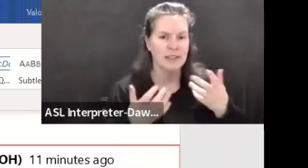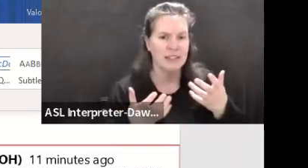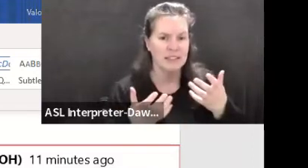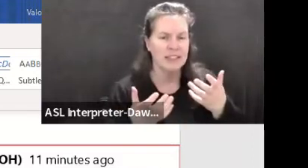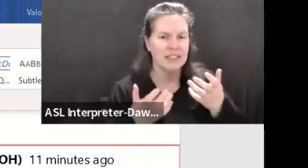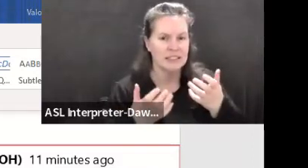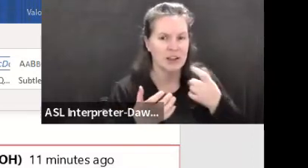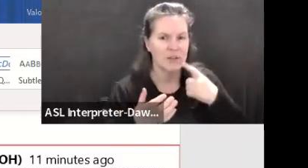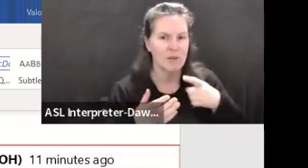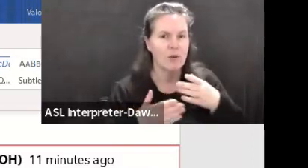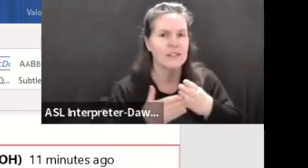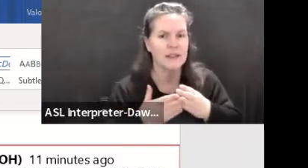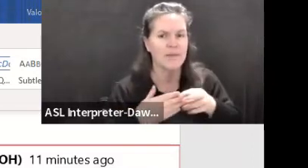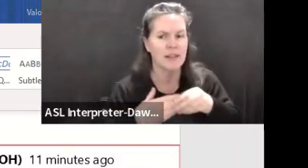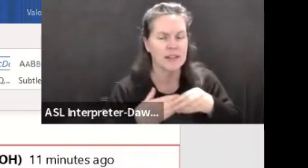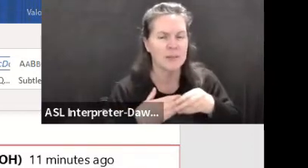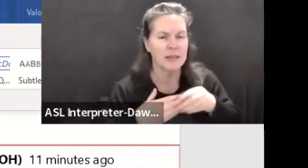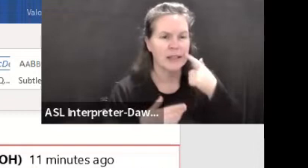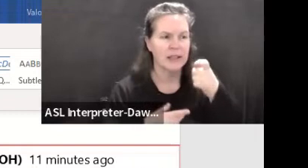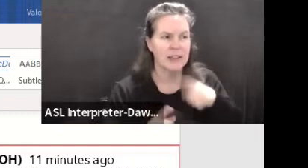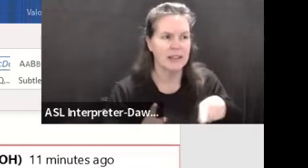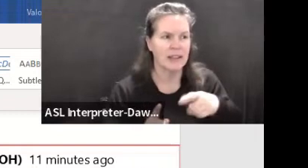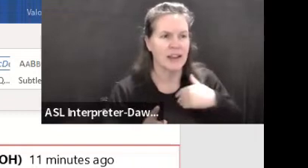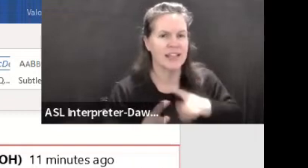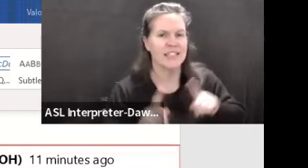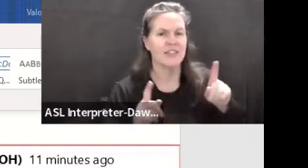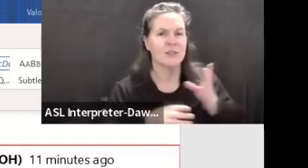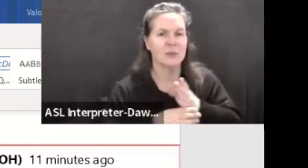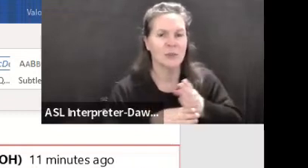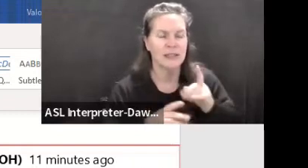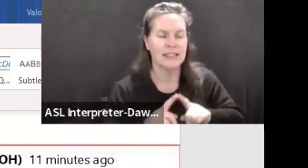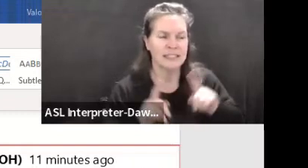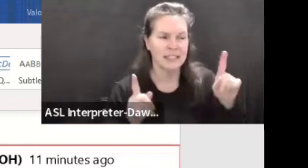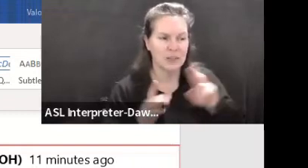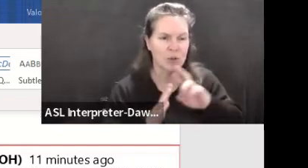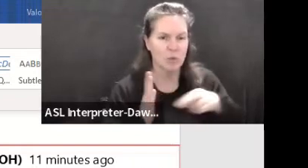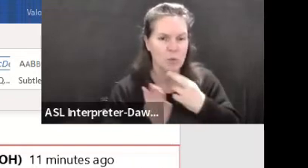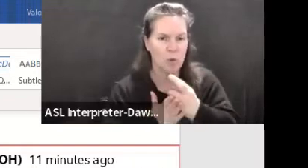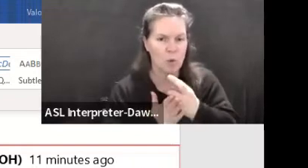especially because there's such a difference between the different roles that are encompassed in this.